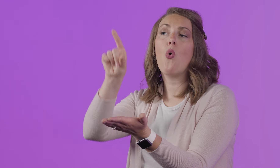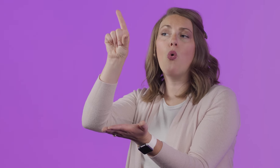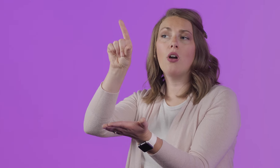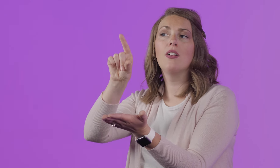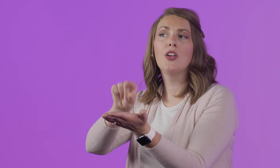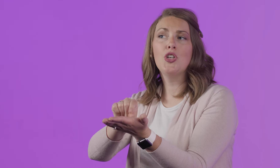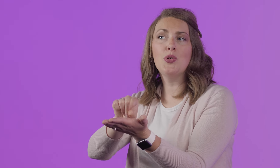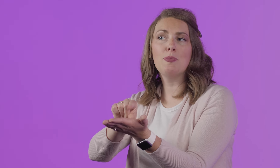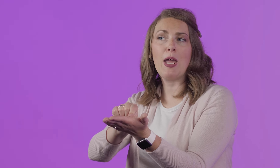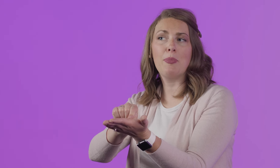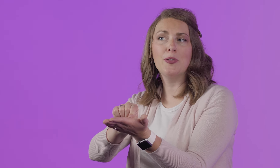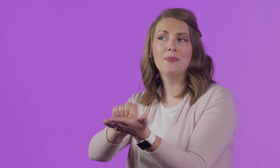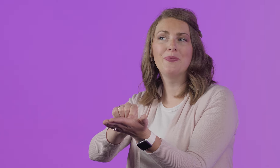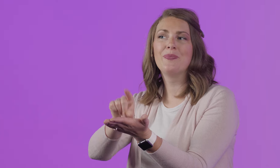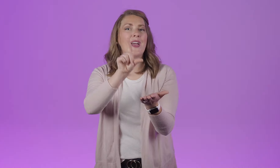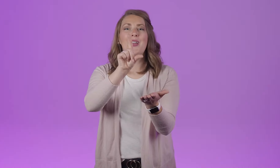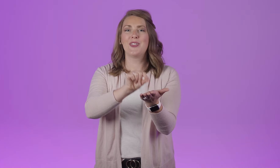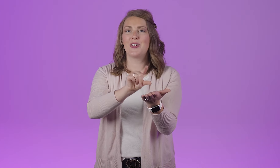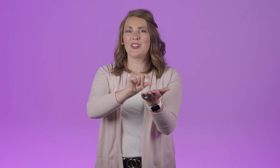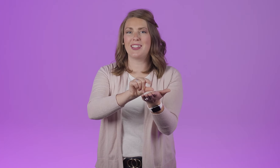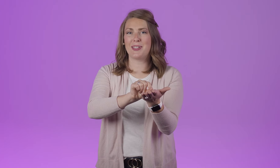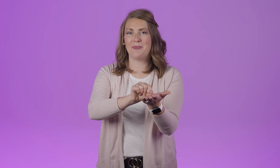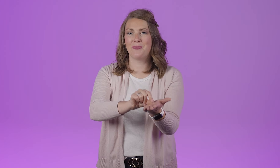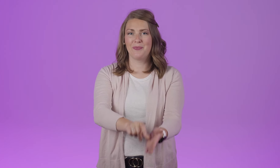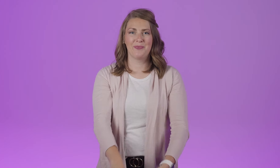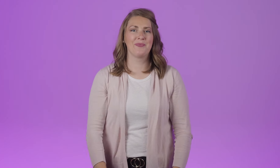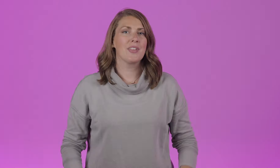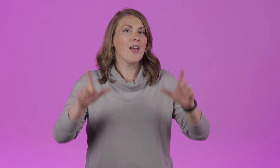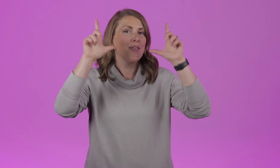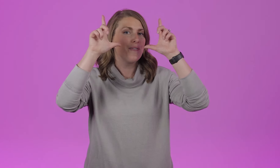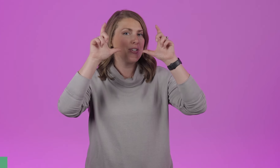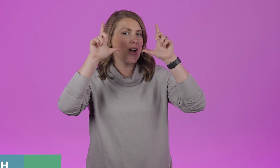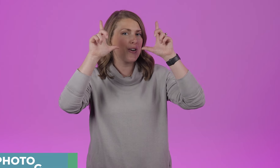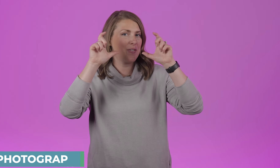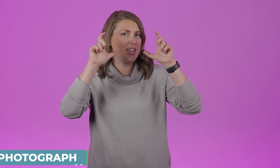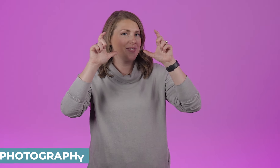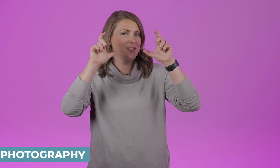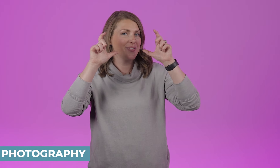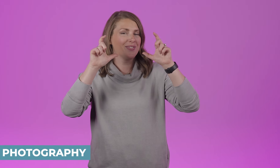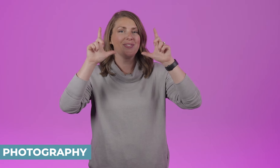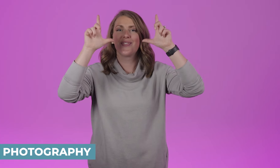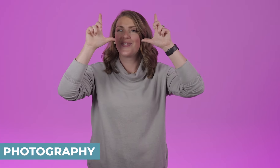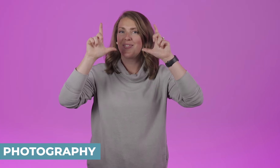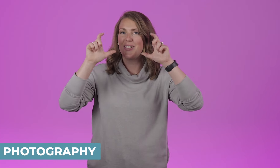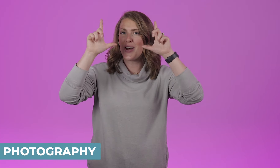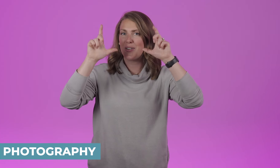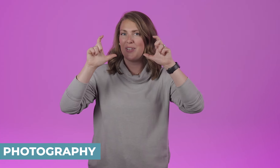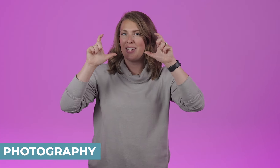or newspaper. JOURNALISM PHOTOGRAPHY PHOTOGRAPHY